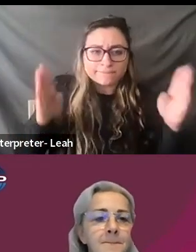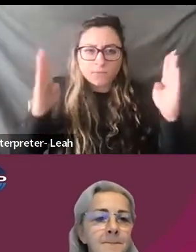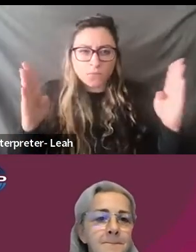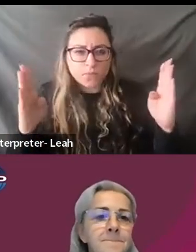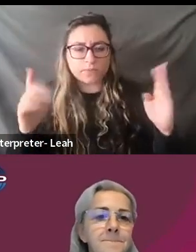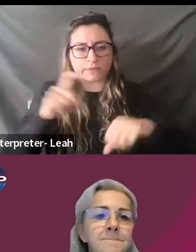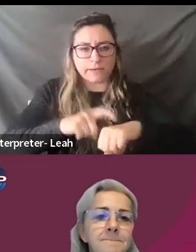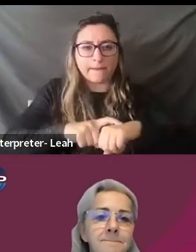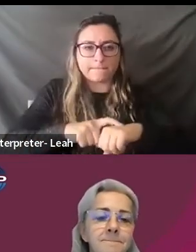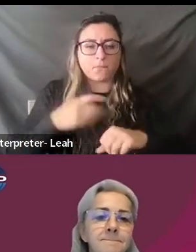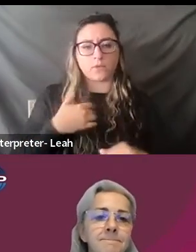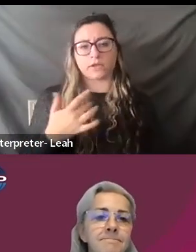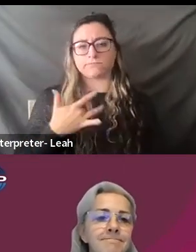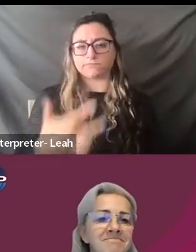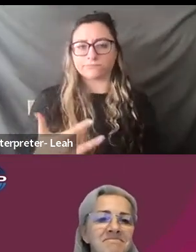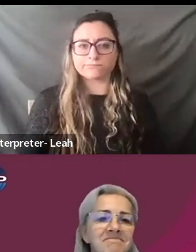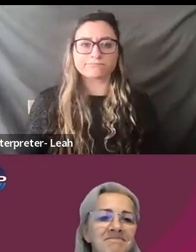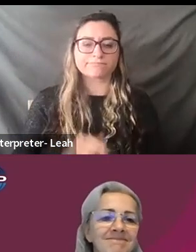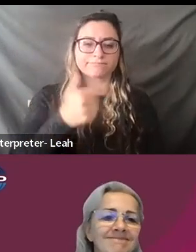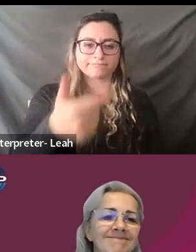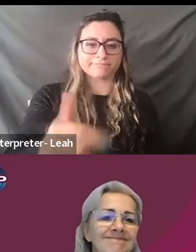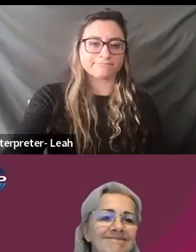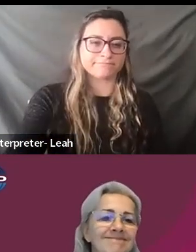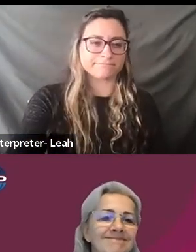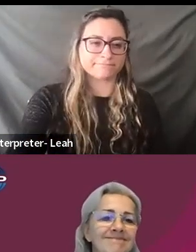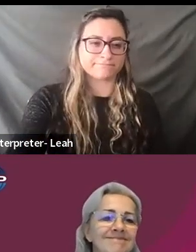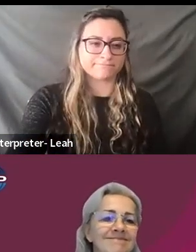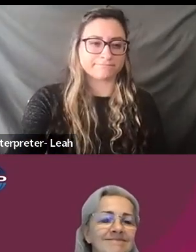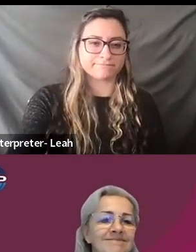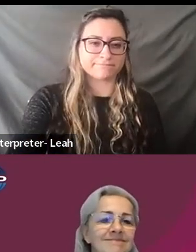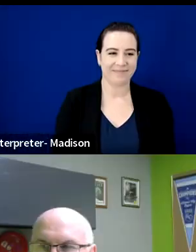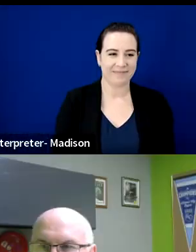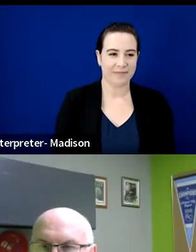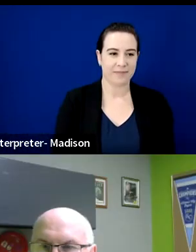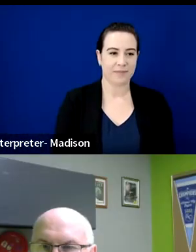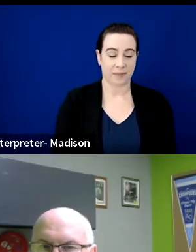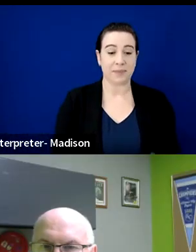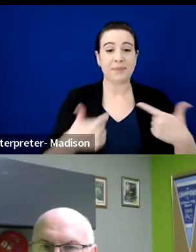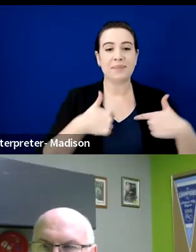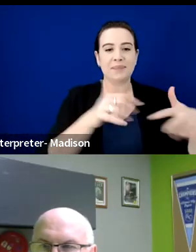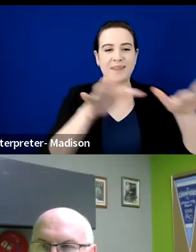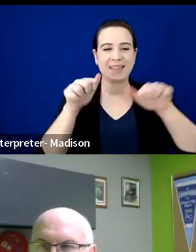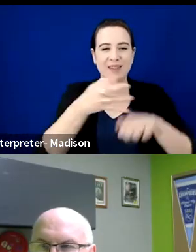You know, it -- it's in a sort of strange way, it's been a gift, if you will, to look at a long onset and continued disaster rather than what we typically -- you know, the -- the window that we typically have.